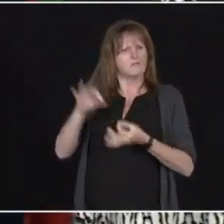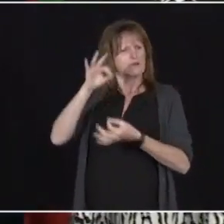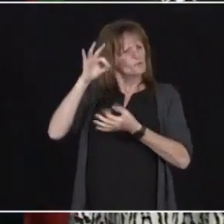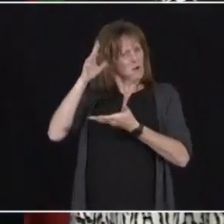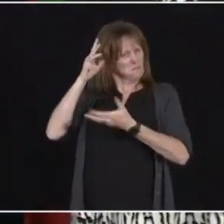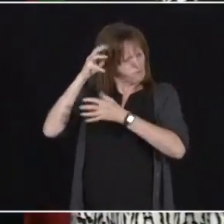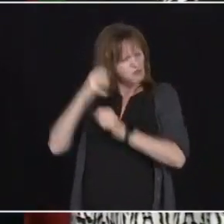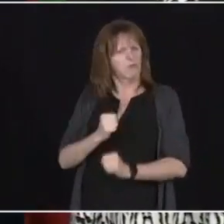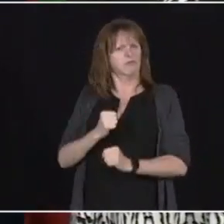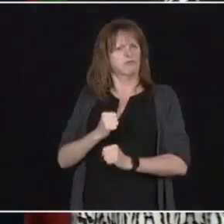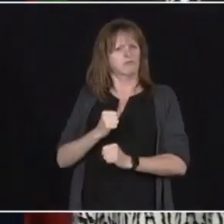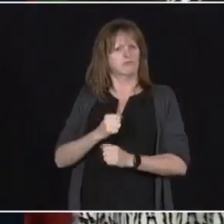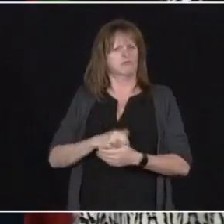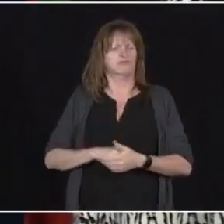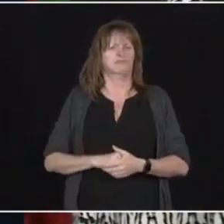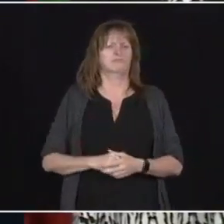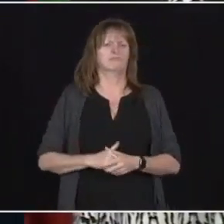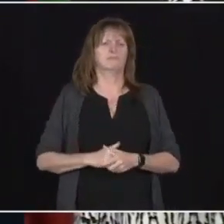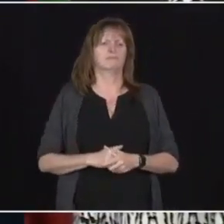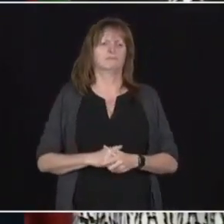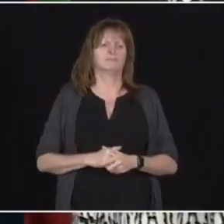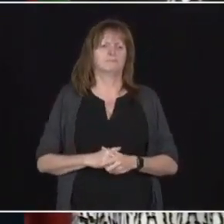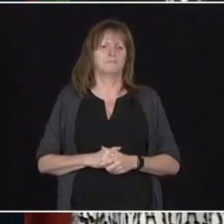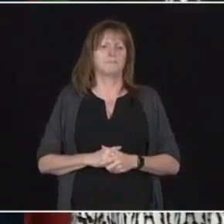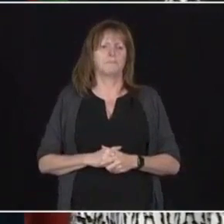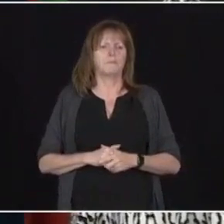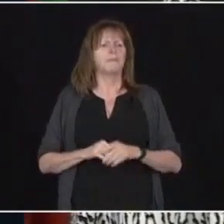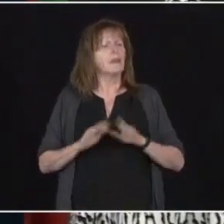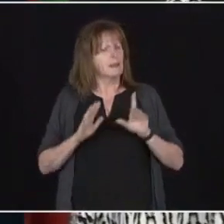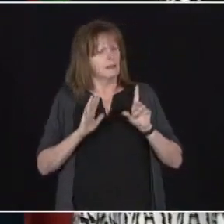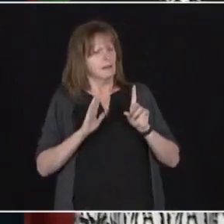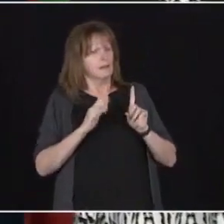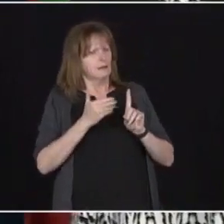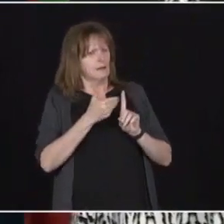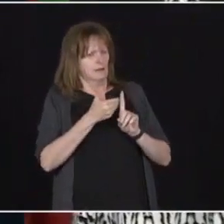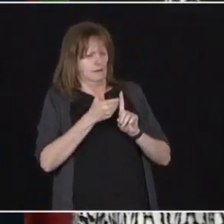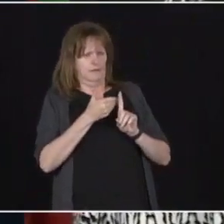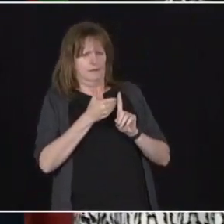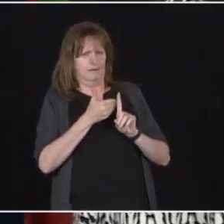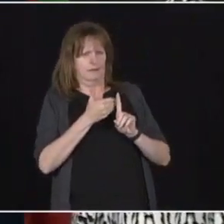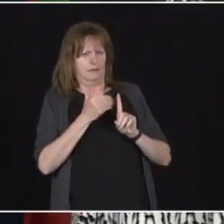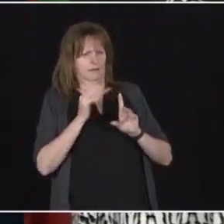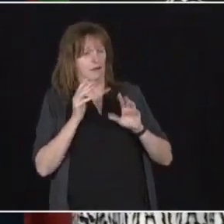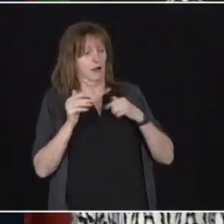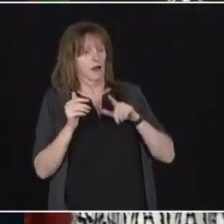That's great. Before I start, I know so many people out there I talked to,